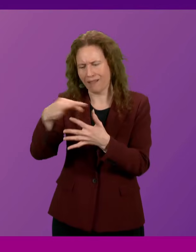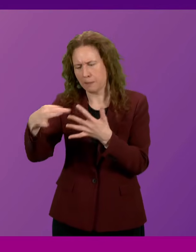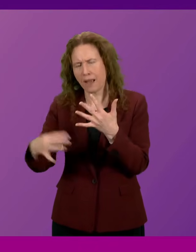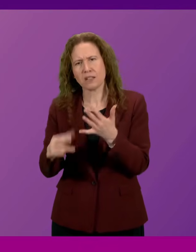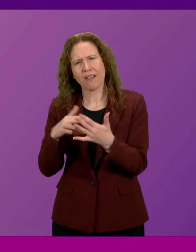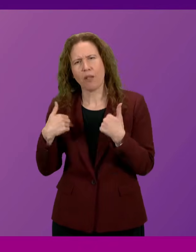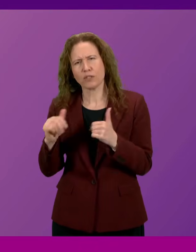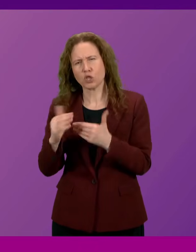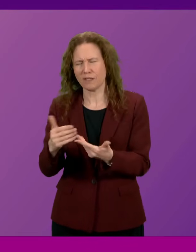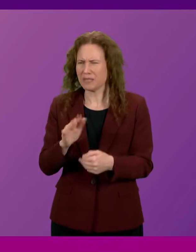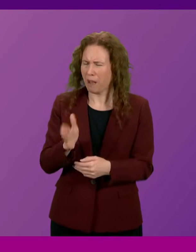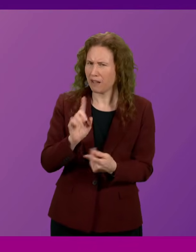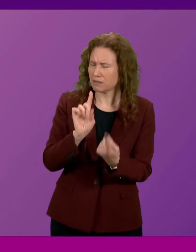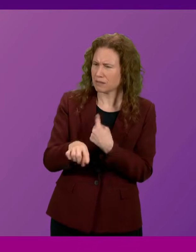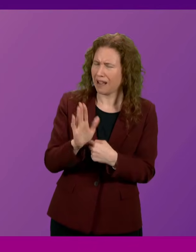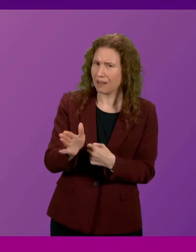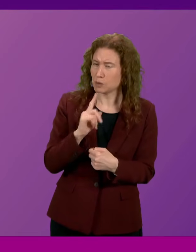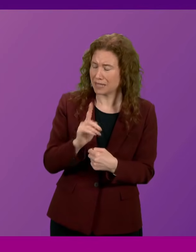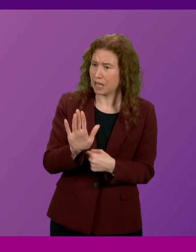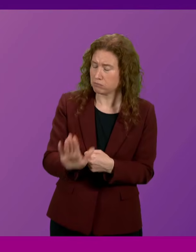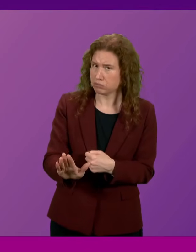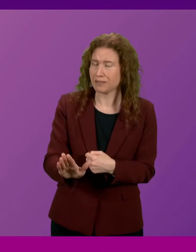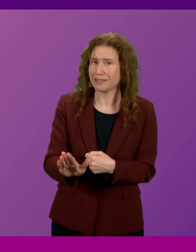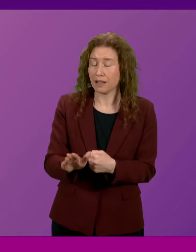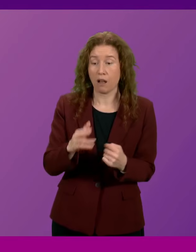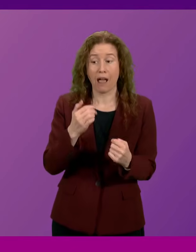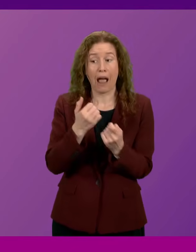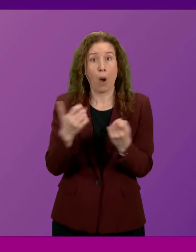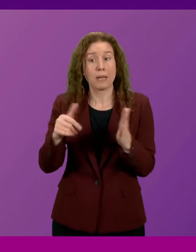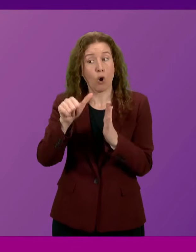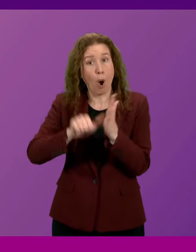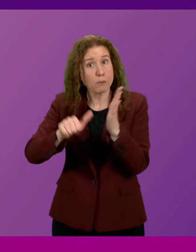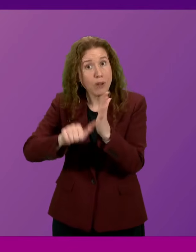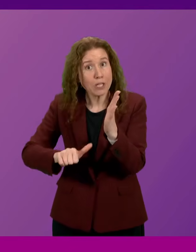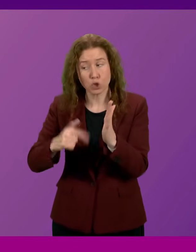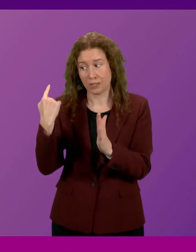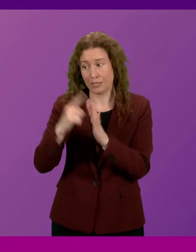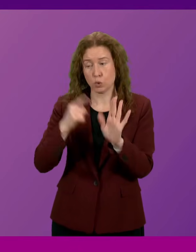service; I have to tell him that the number of operations performed in July was the highest